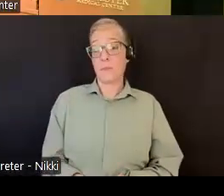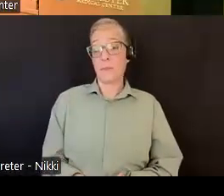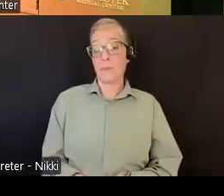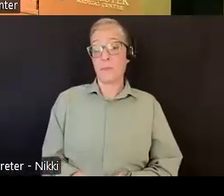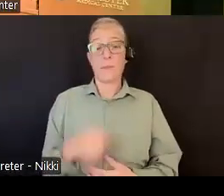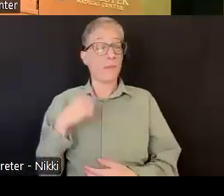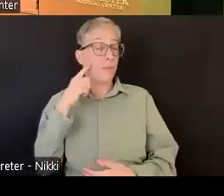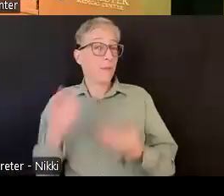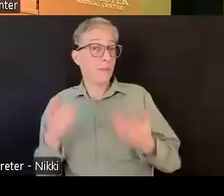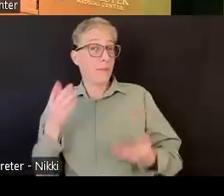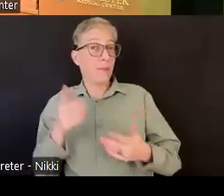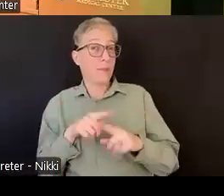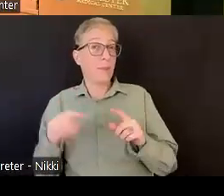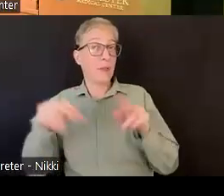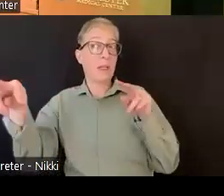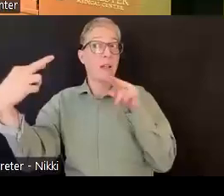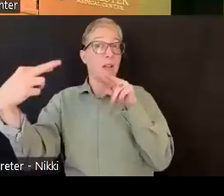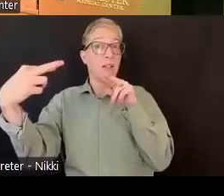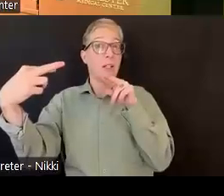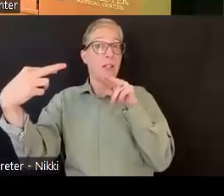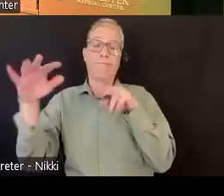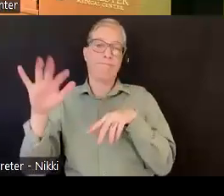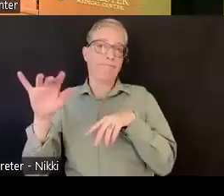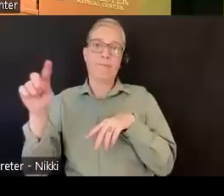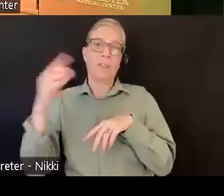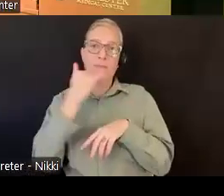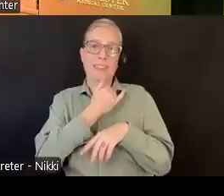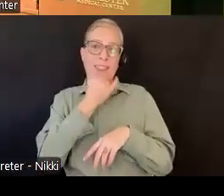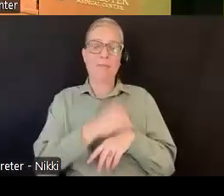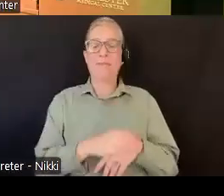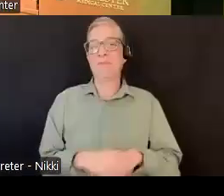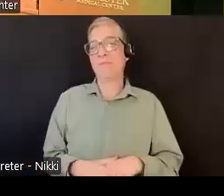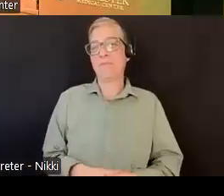but you also made eye contact, which is your first mistake. I'm so sorry. Um I should have sat in the